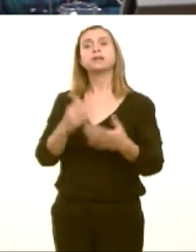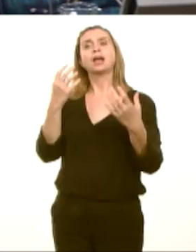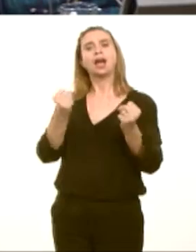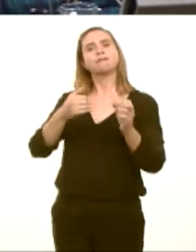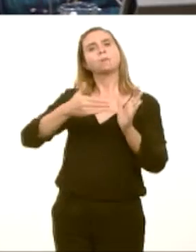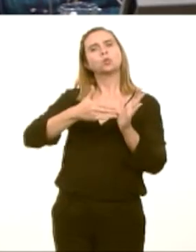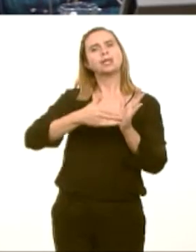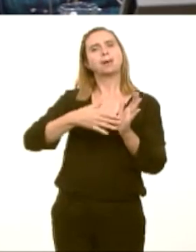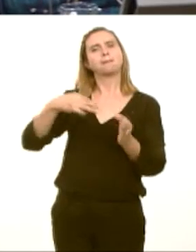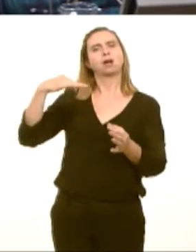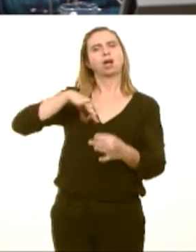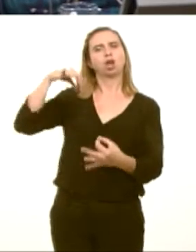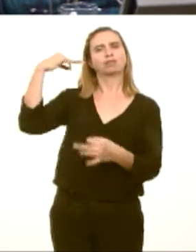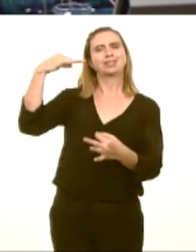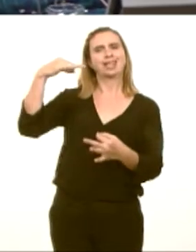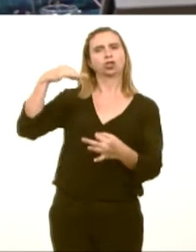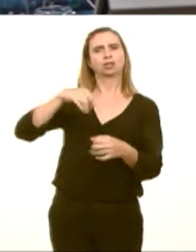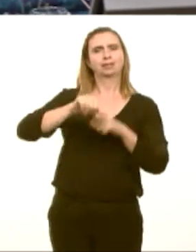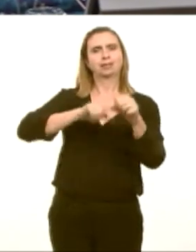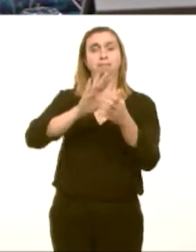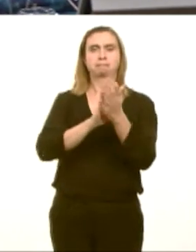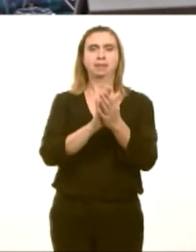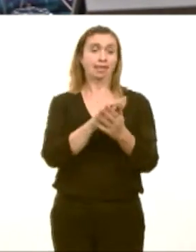to raise standards within museums as well.